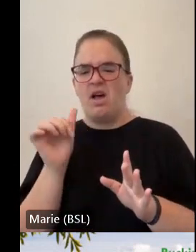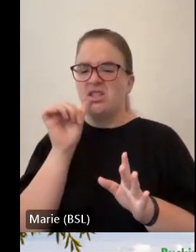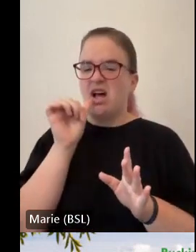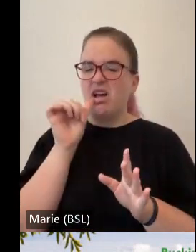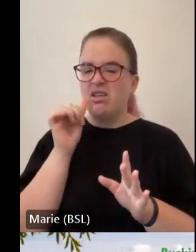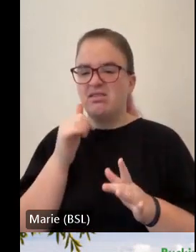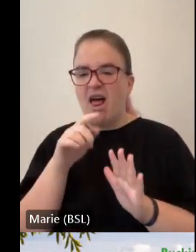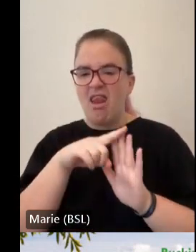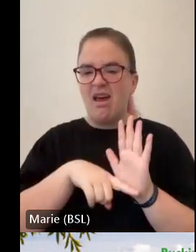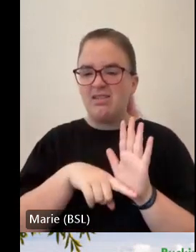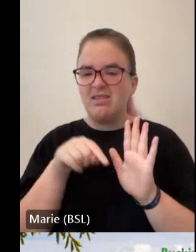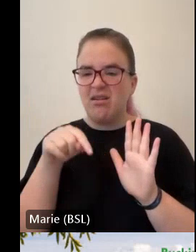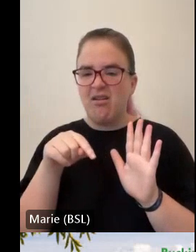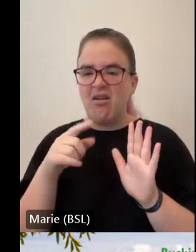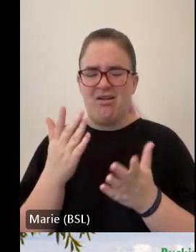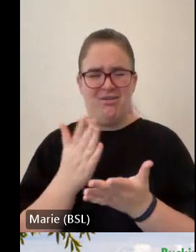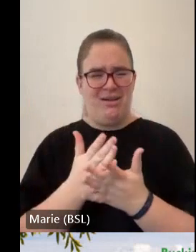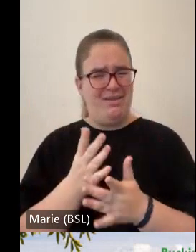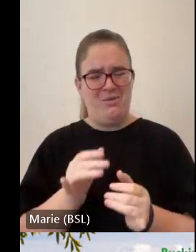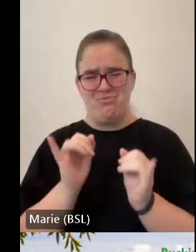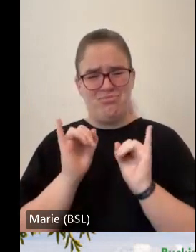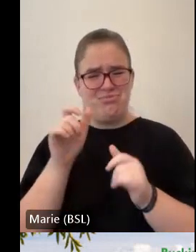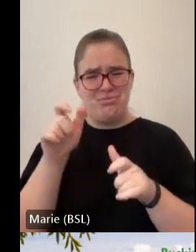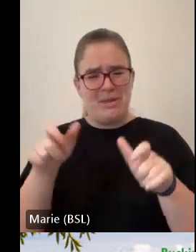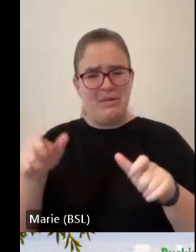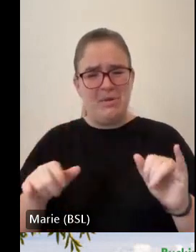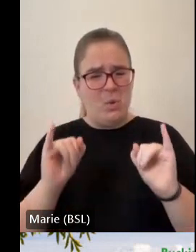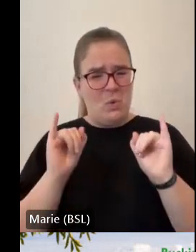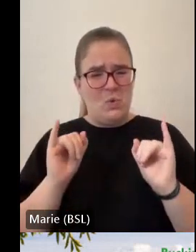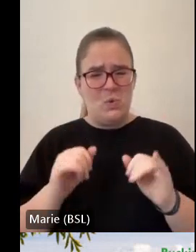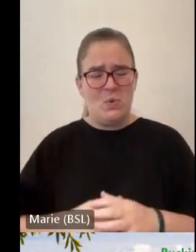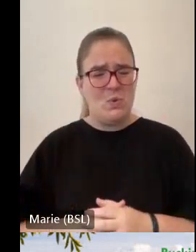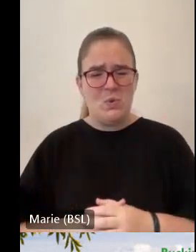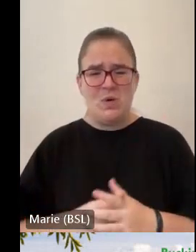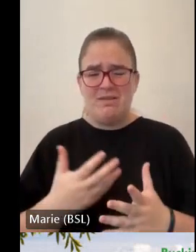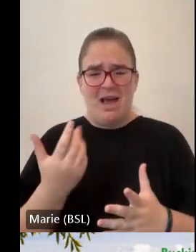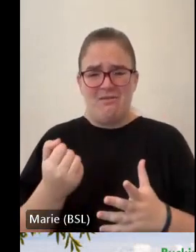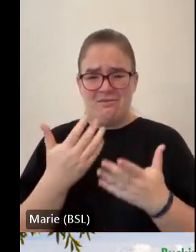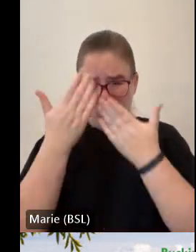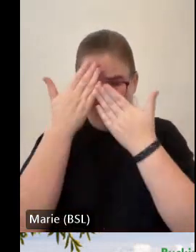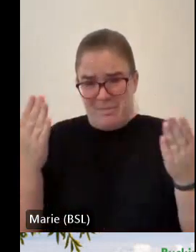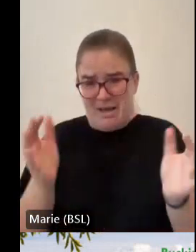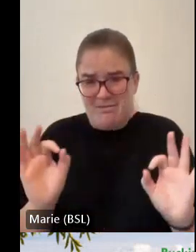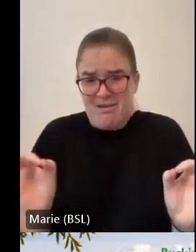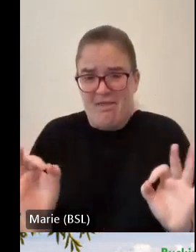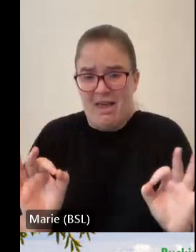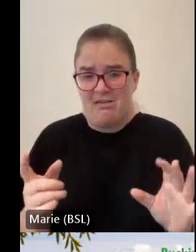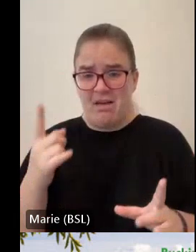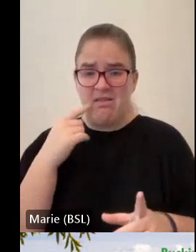sort of people that you know you're dealing with. And they have no respect for the people that they are defrauding.